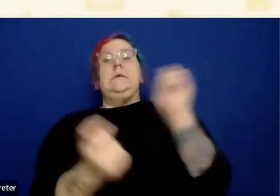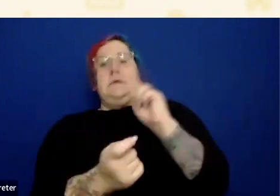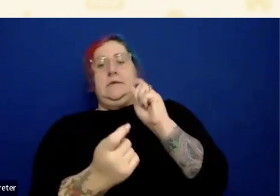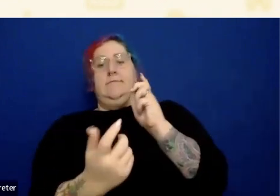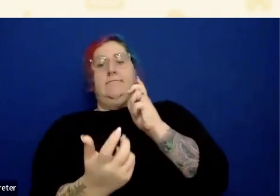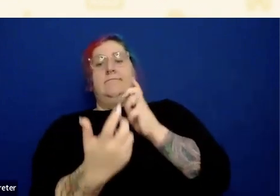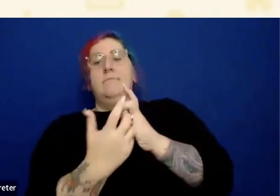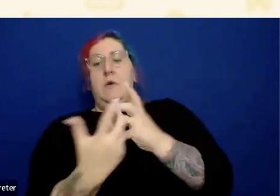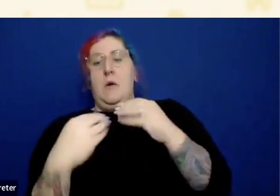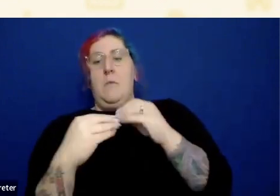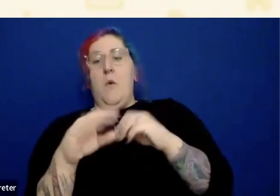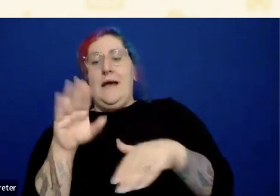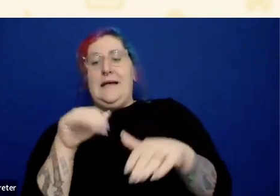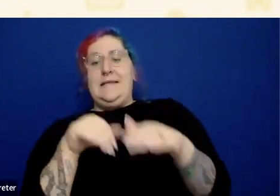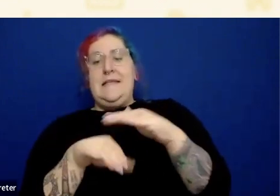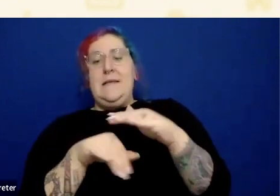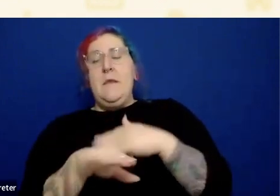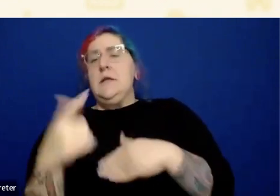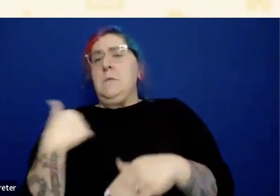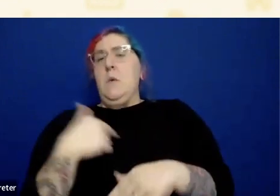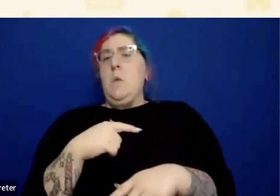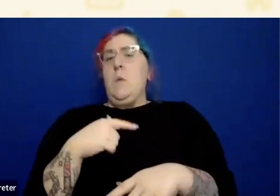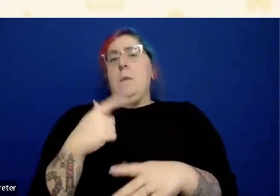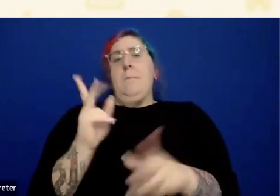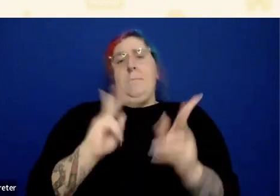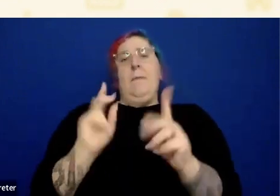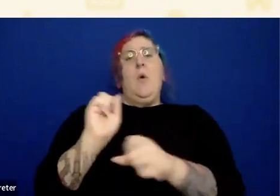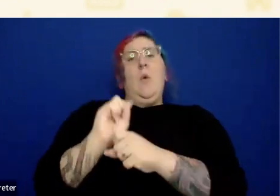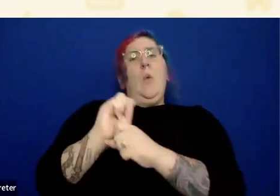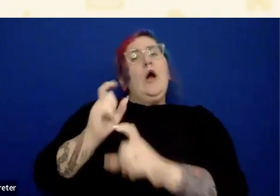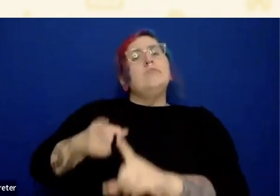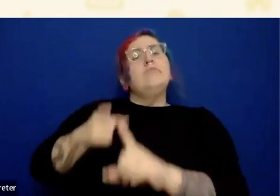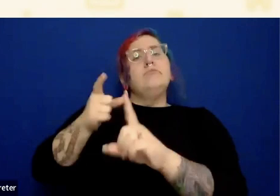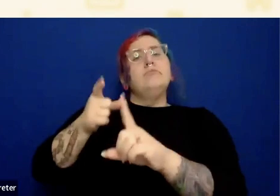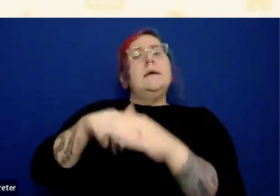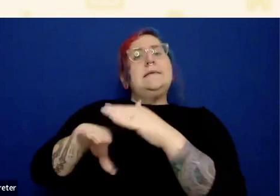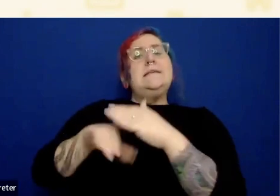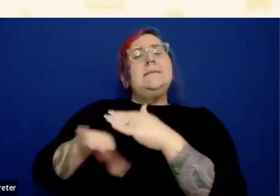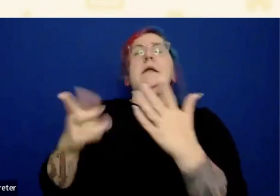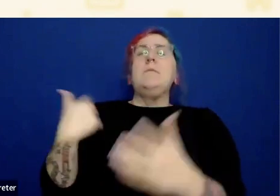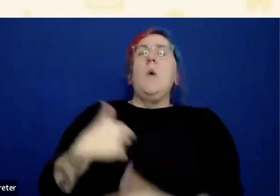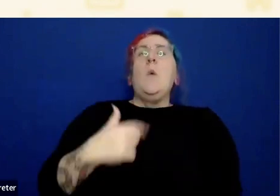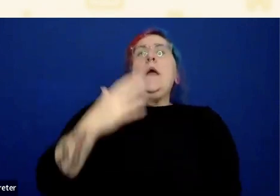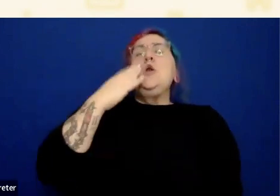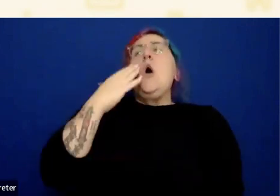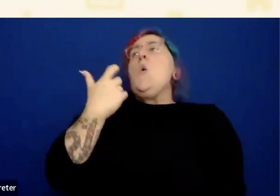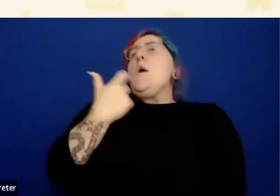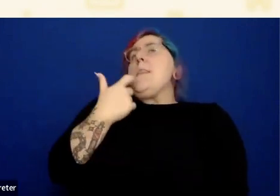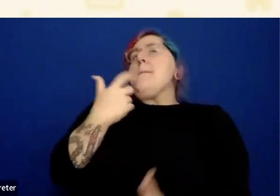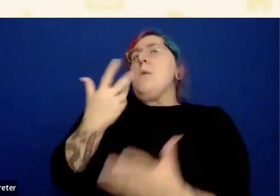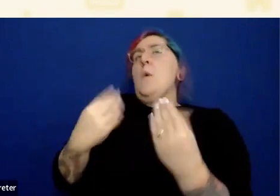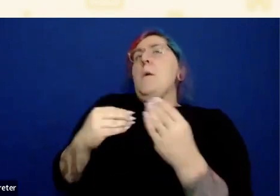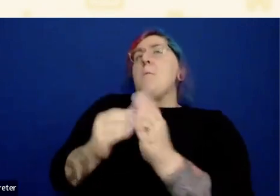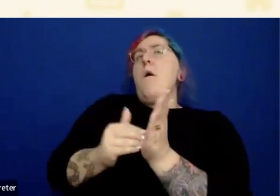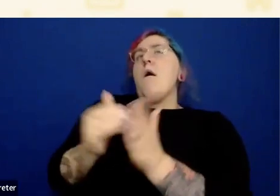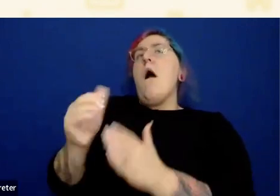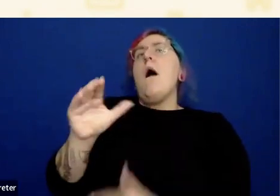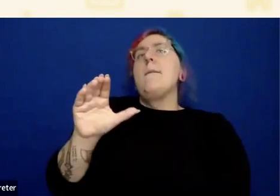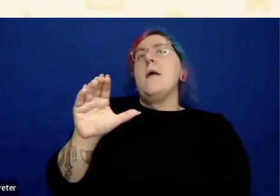of the key mantras of this last few years. This whole shift-left approach, and thinking about accessibility